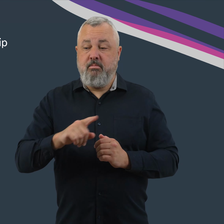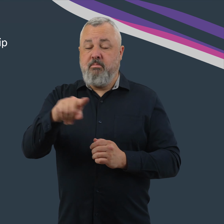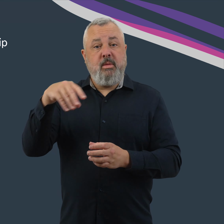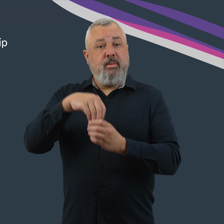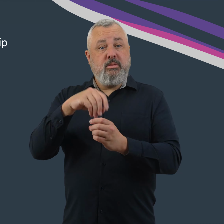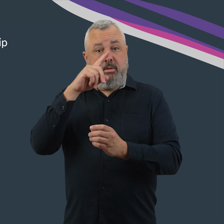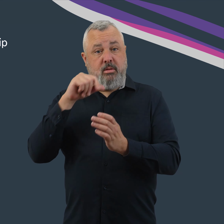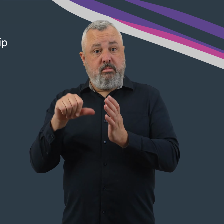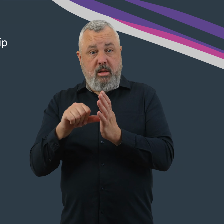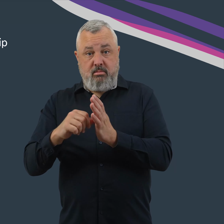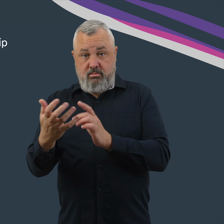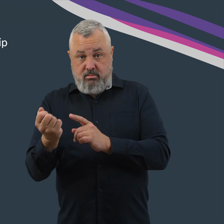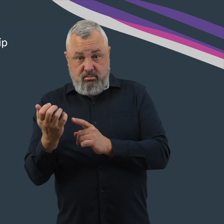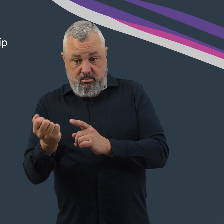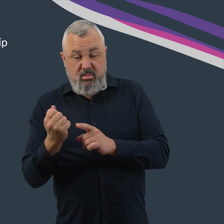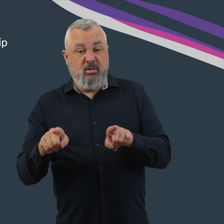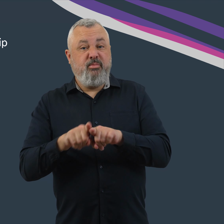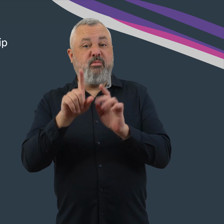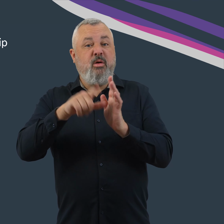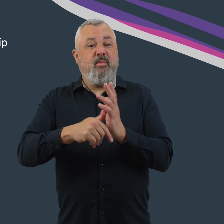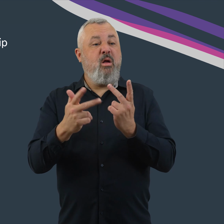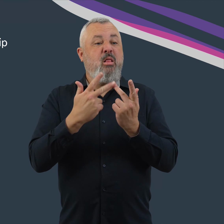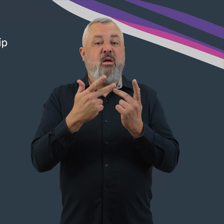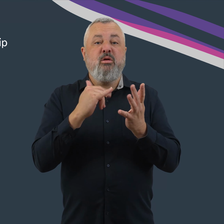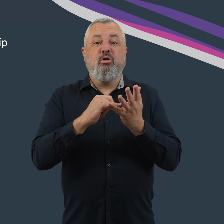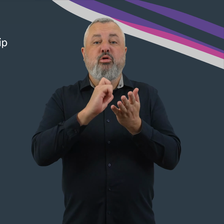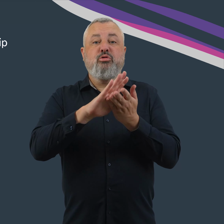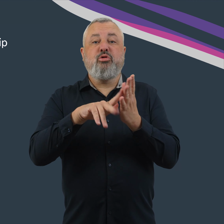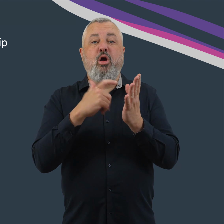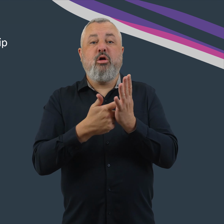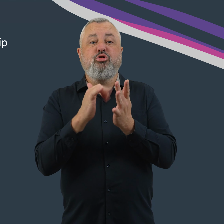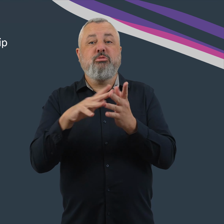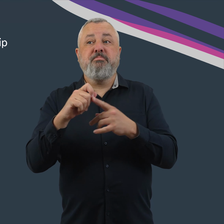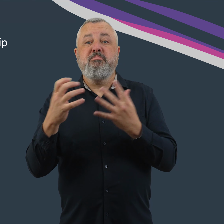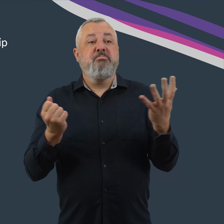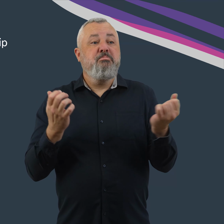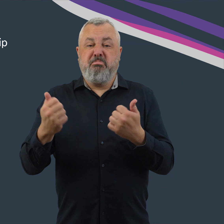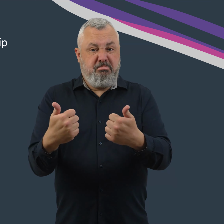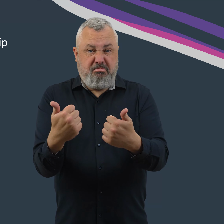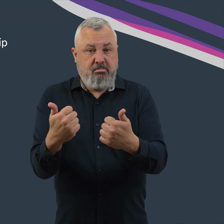Applicants may hold this award alongside other scholarships.